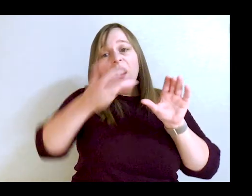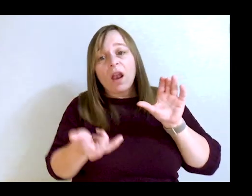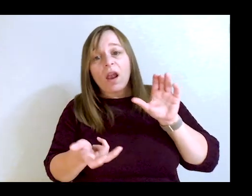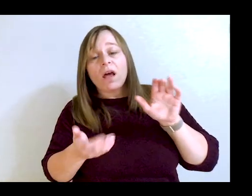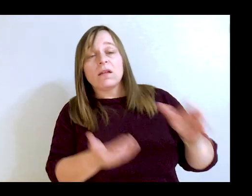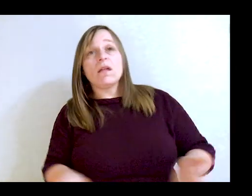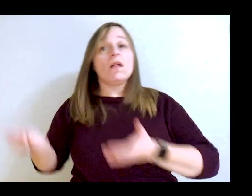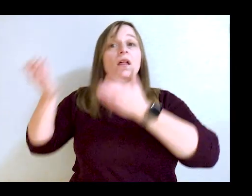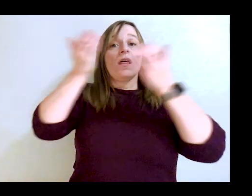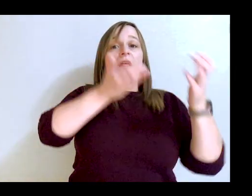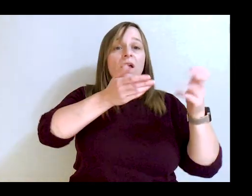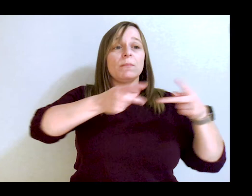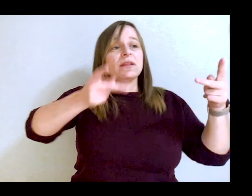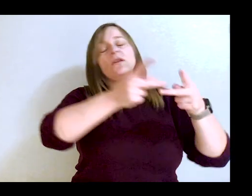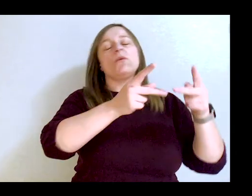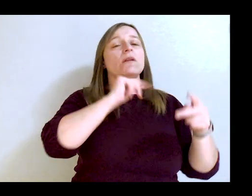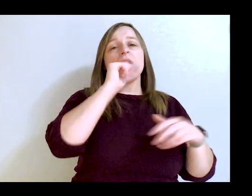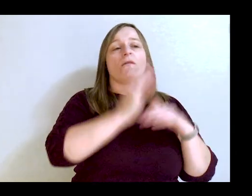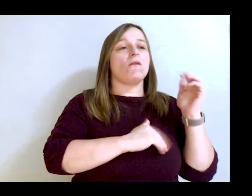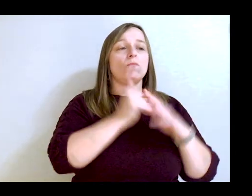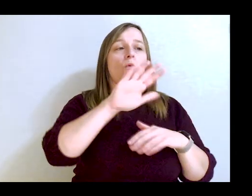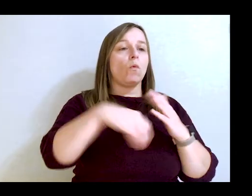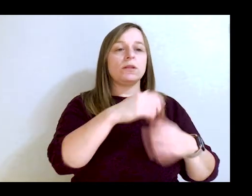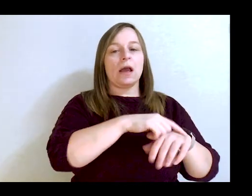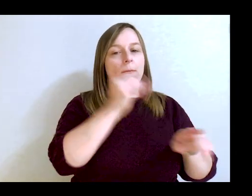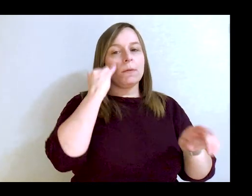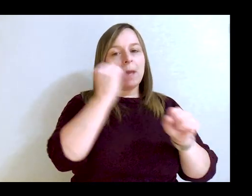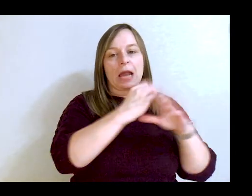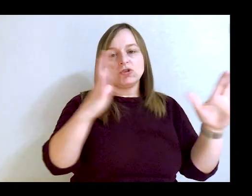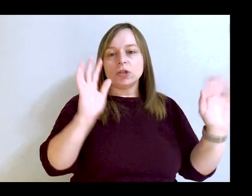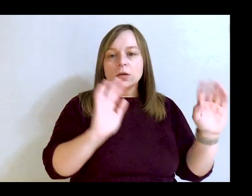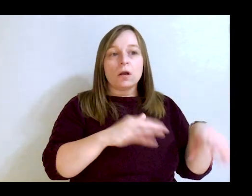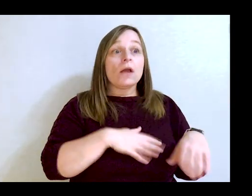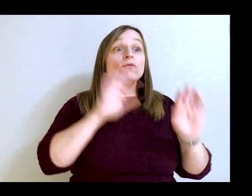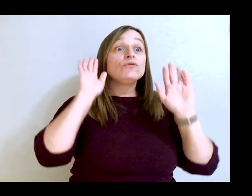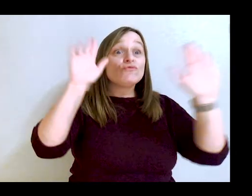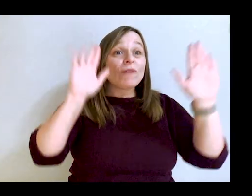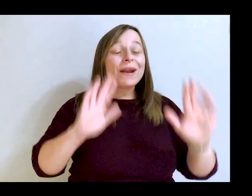uncomfortable the entire time. It was an incredible experience. And using the